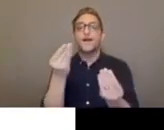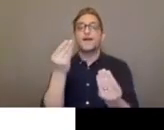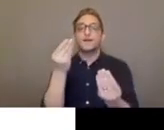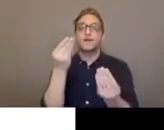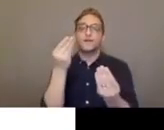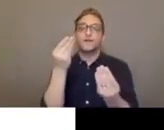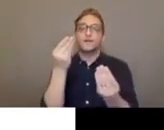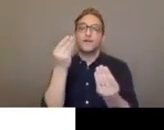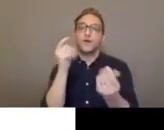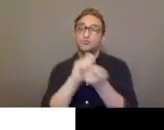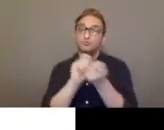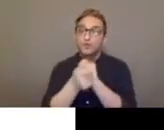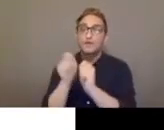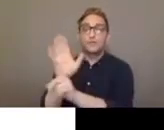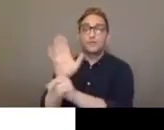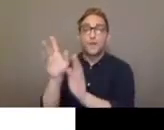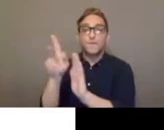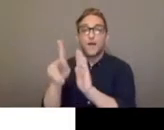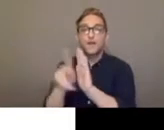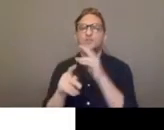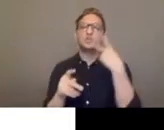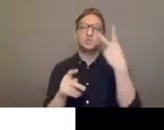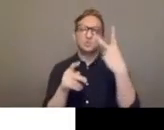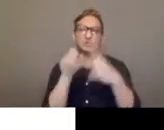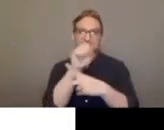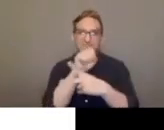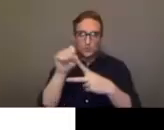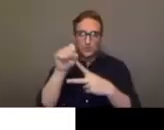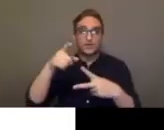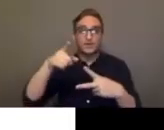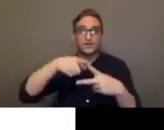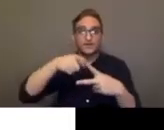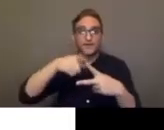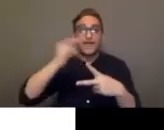to change their policy in two circumstances if doing so would create an undue financial